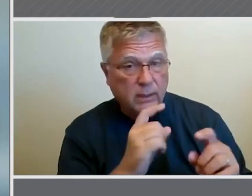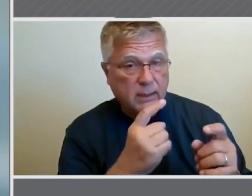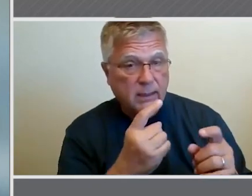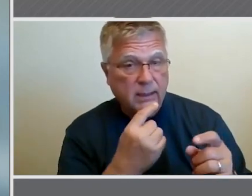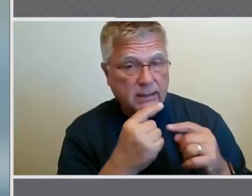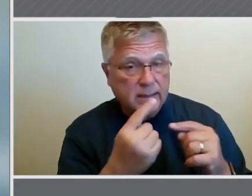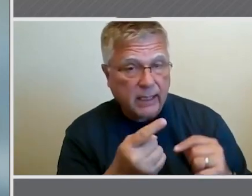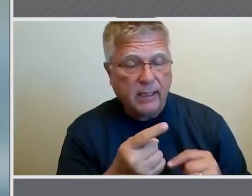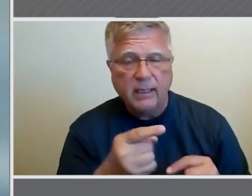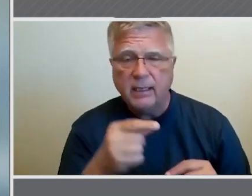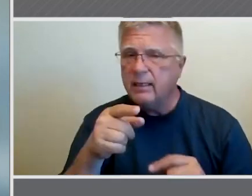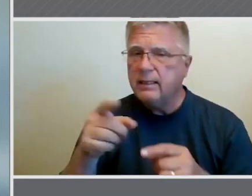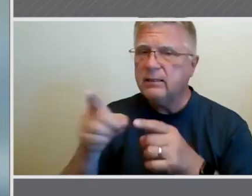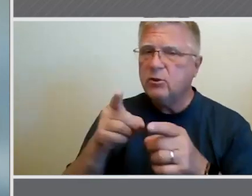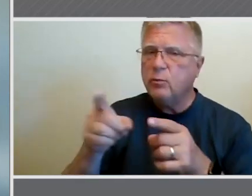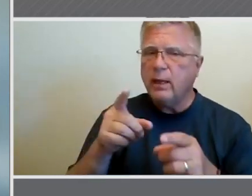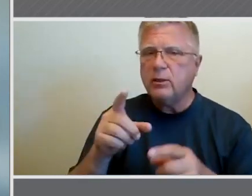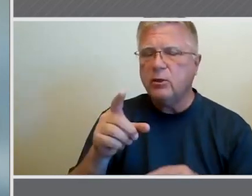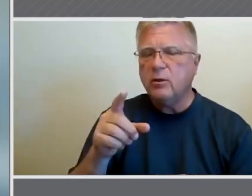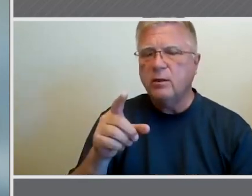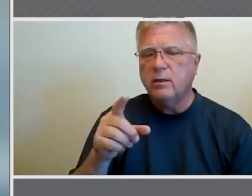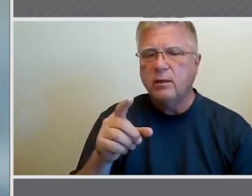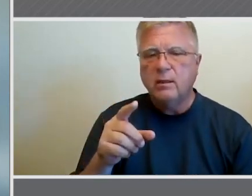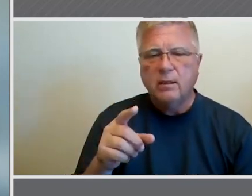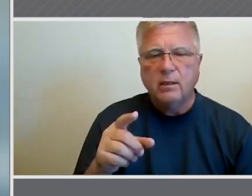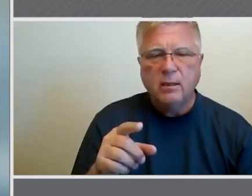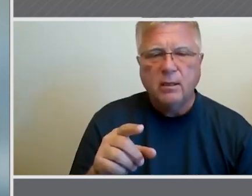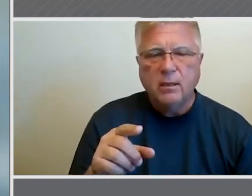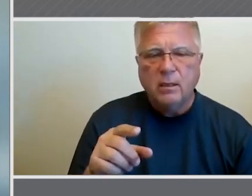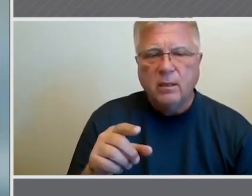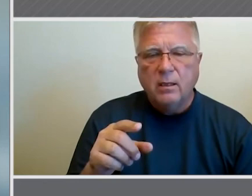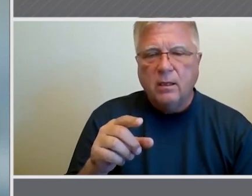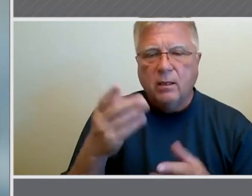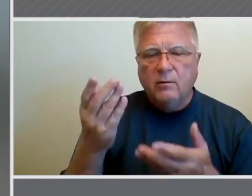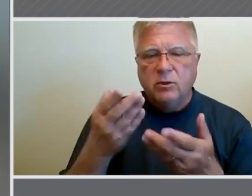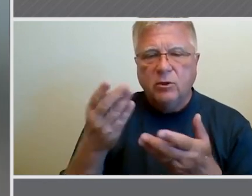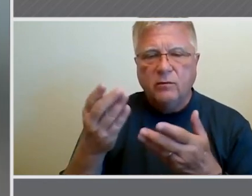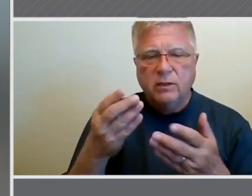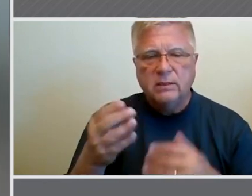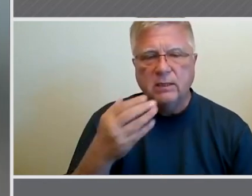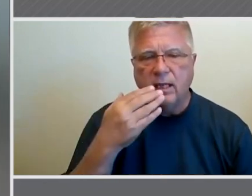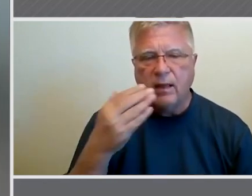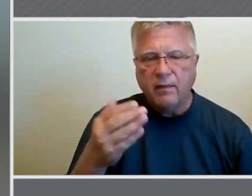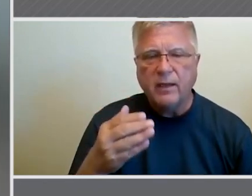This is our Director of Development Services, you know, yeah, I was just gonna say that